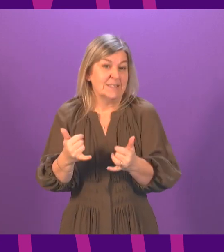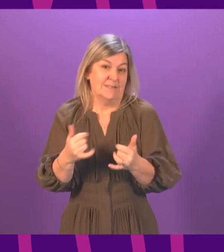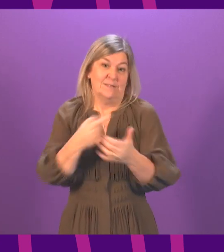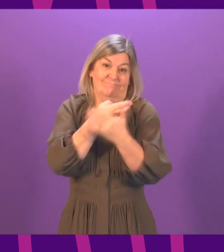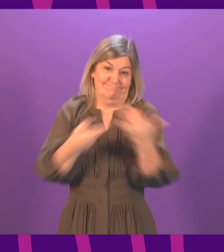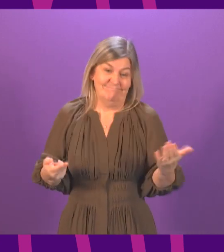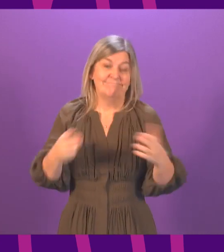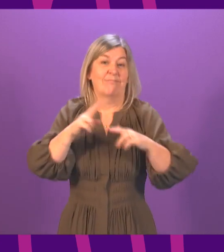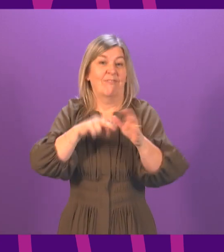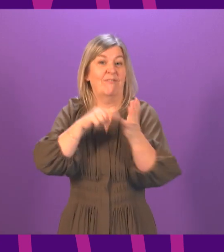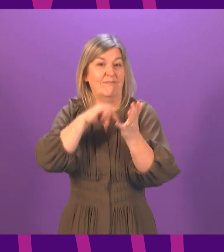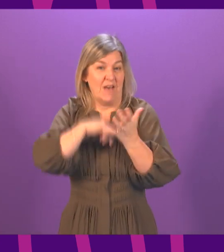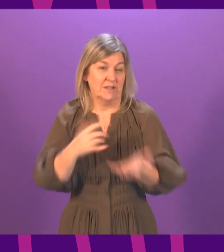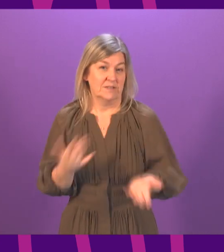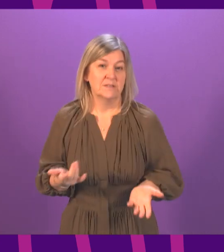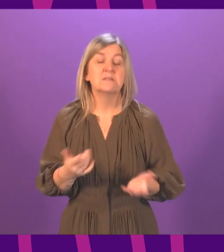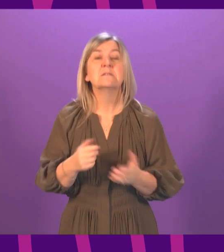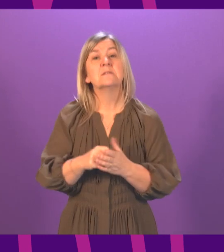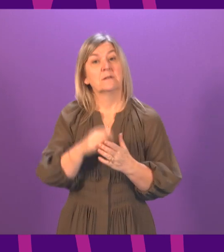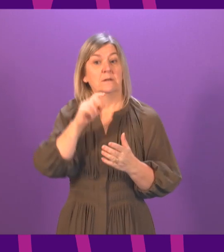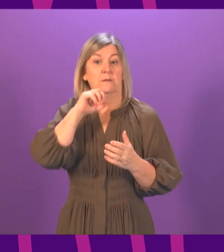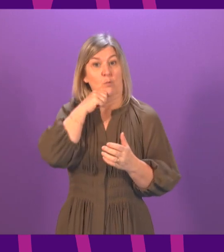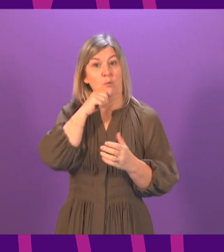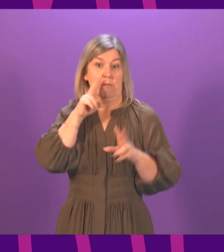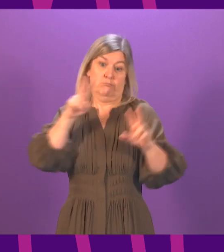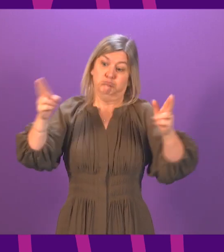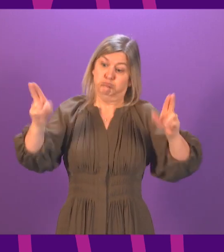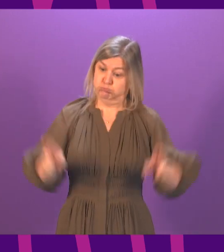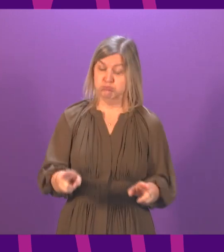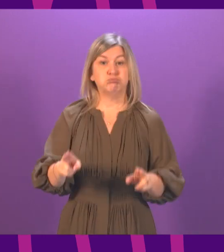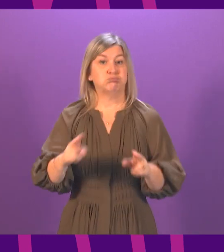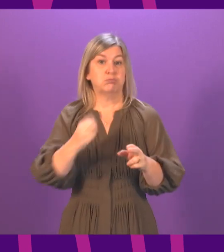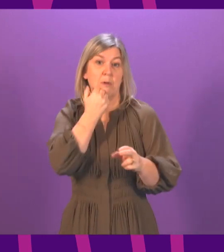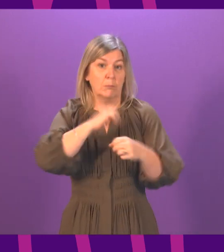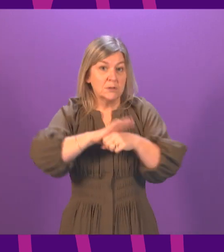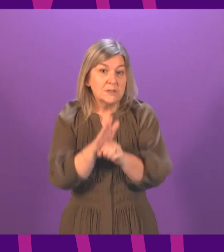in the past couple of weeks. It will protect us, our loved ones and our communities and,